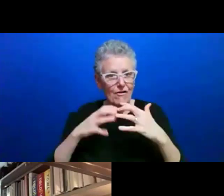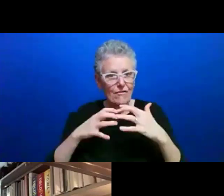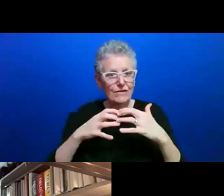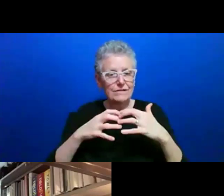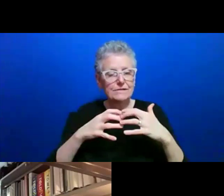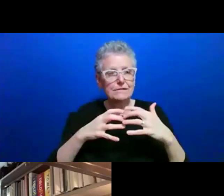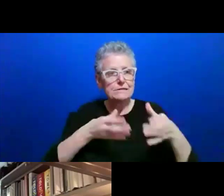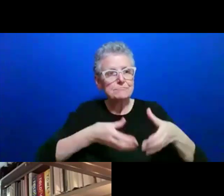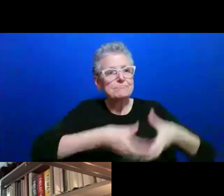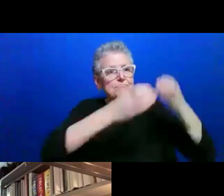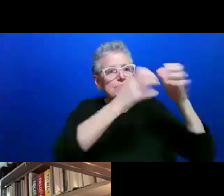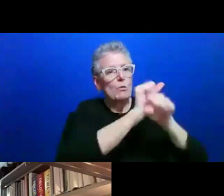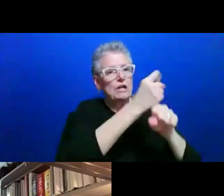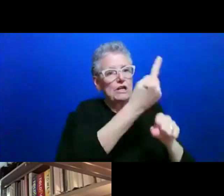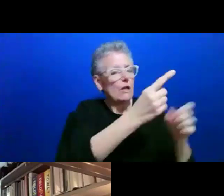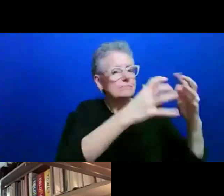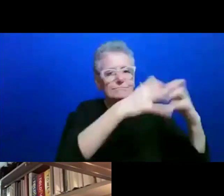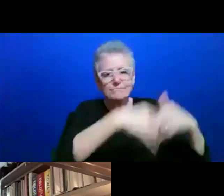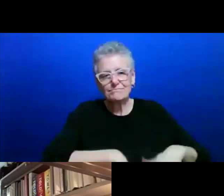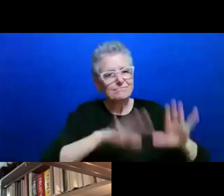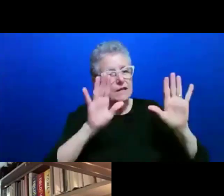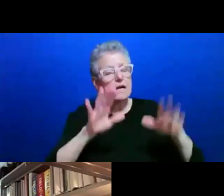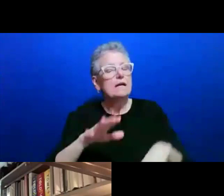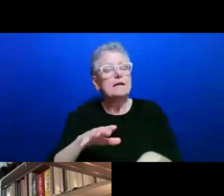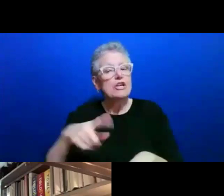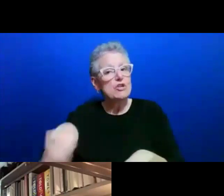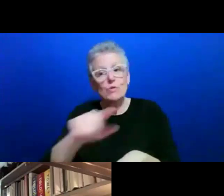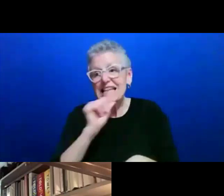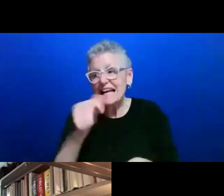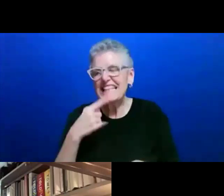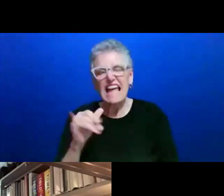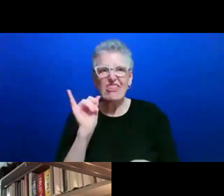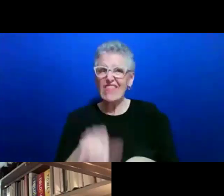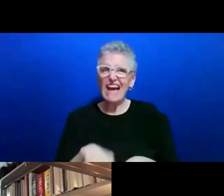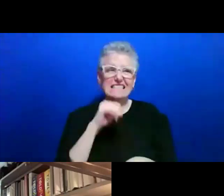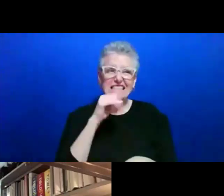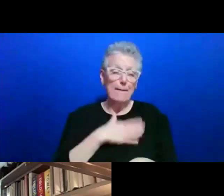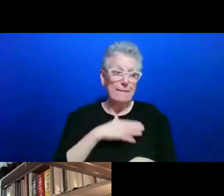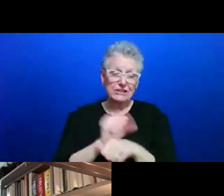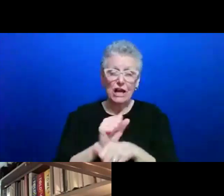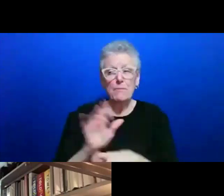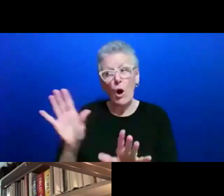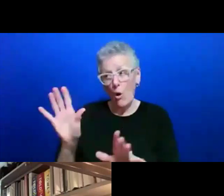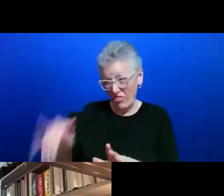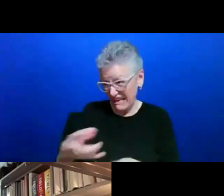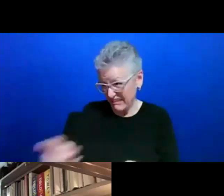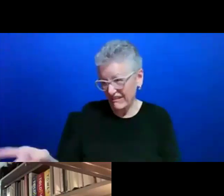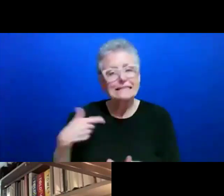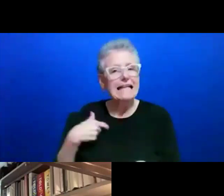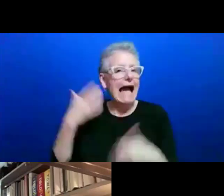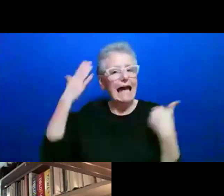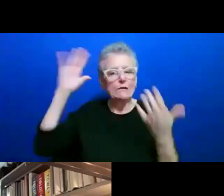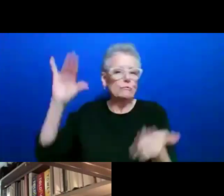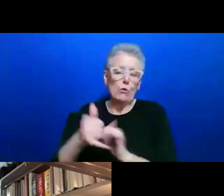and not saying, "That's not my job. Oh, they're using this device that's outside of my wheelhouse." It is diving in